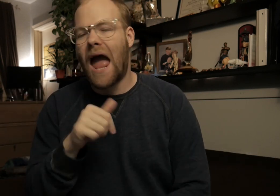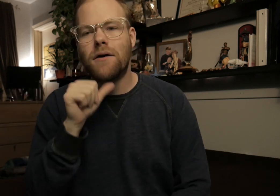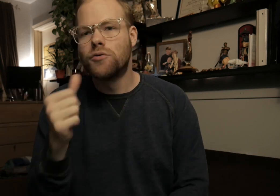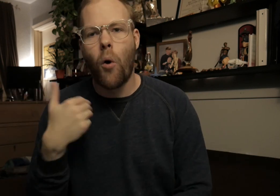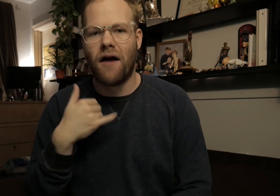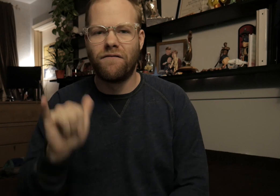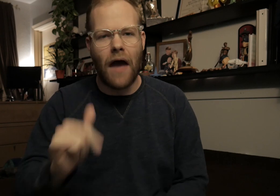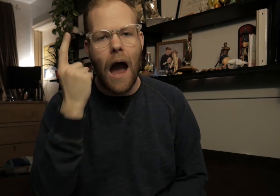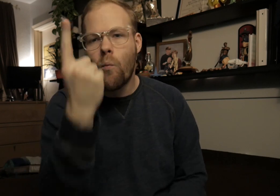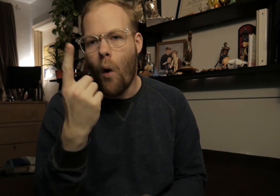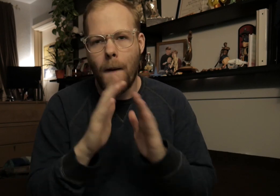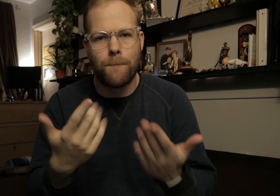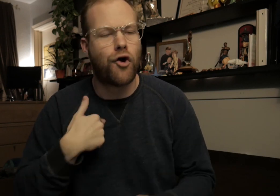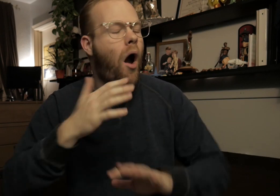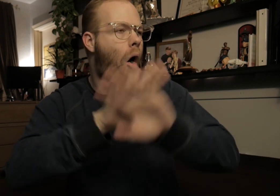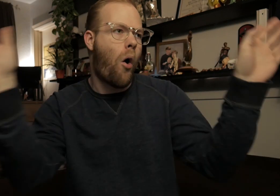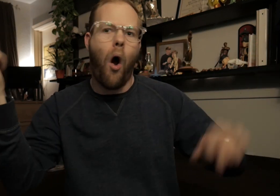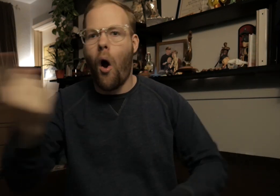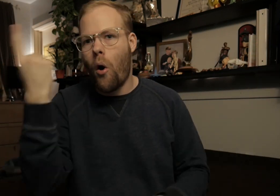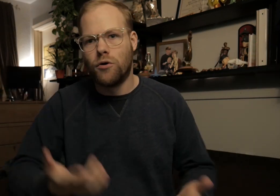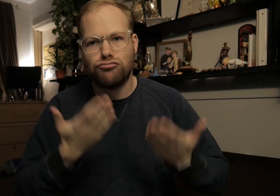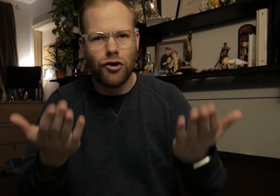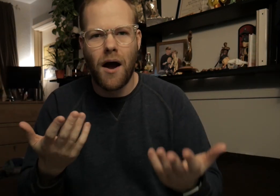I don't have that *one* book I ALWAYS recommend.